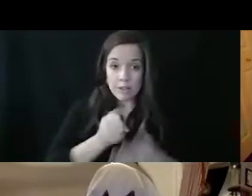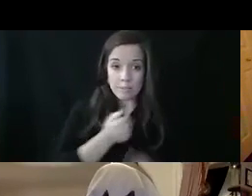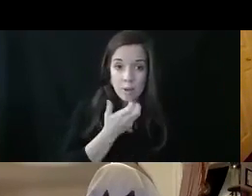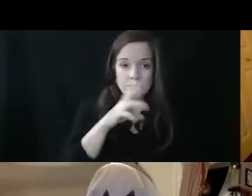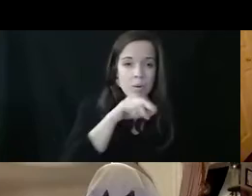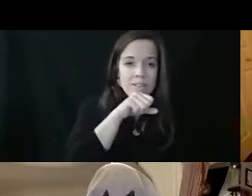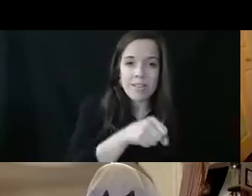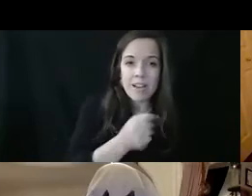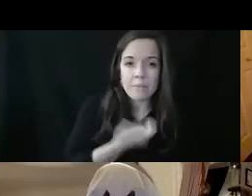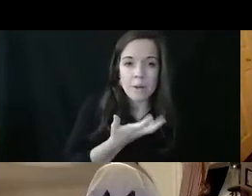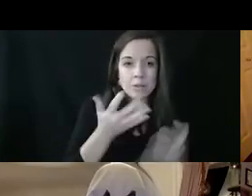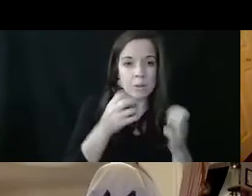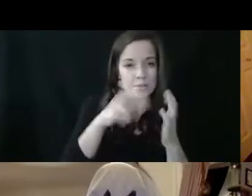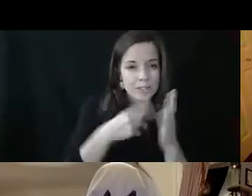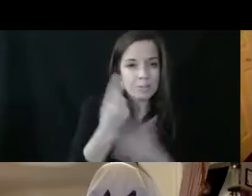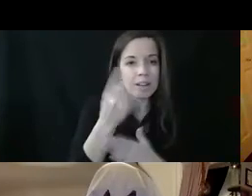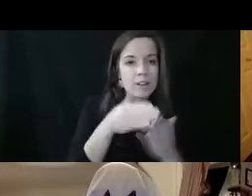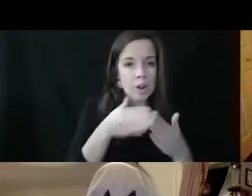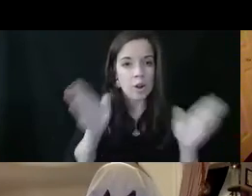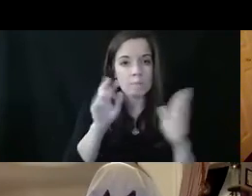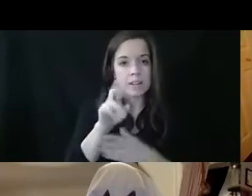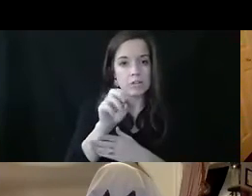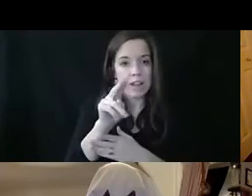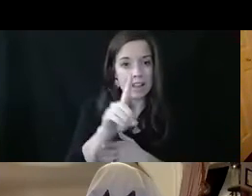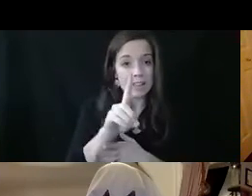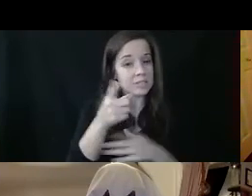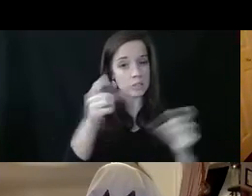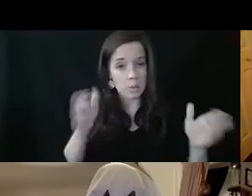and you want to read one in our opening round, you're invited to do that. We invite people to